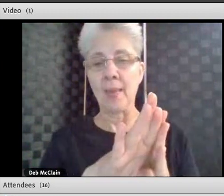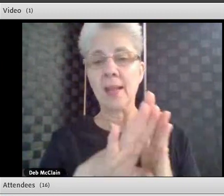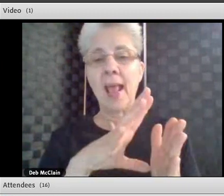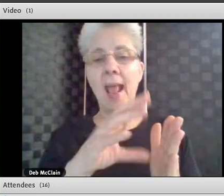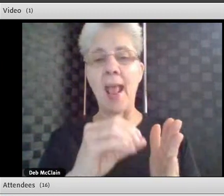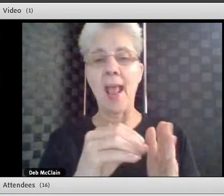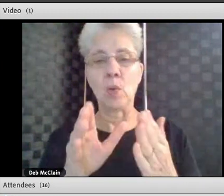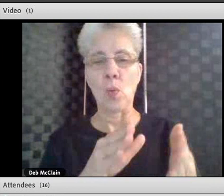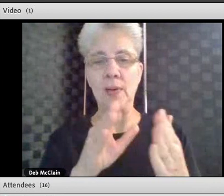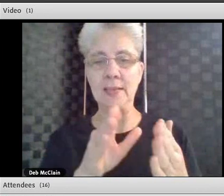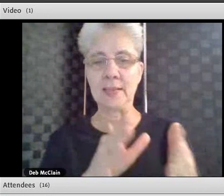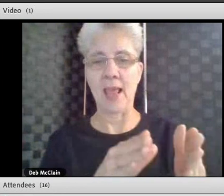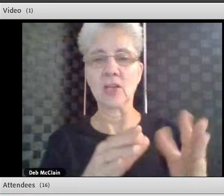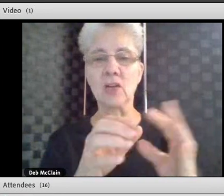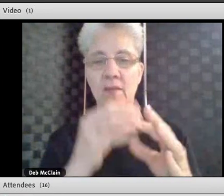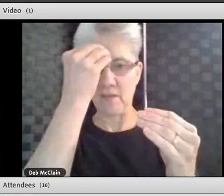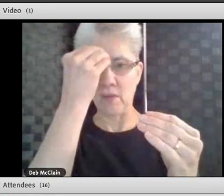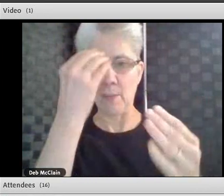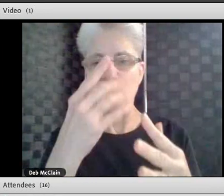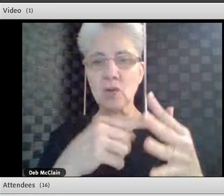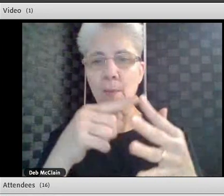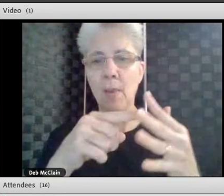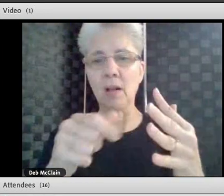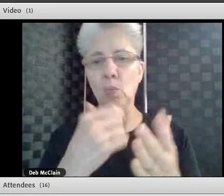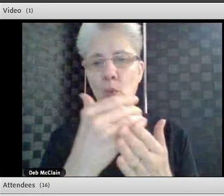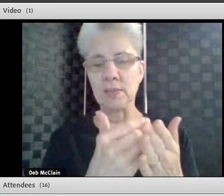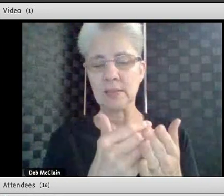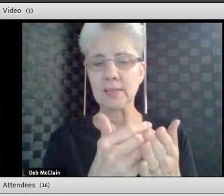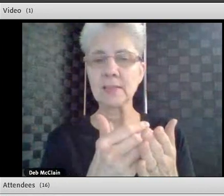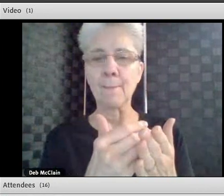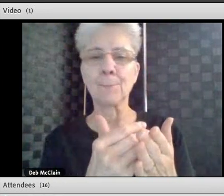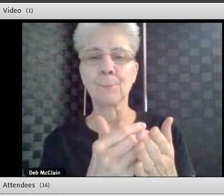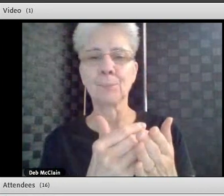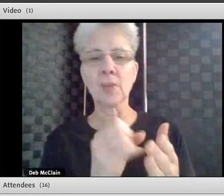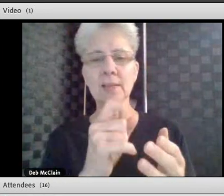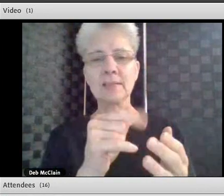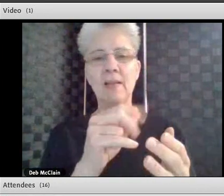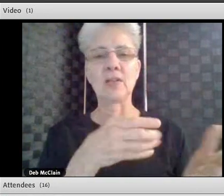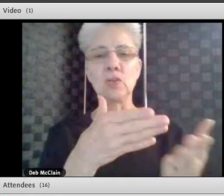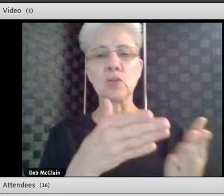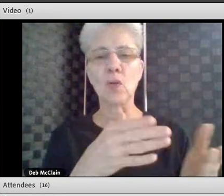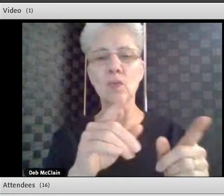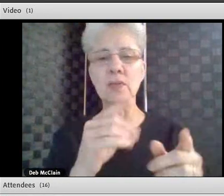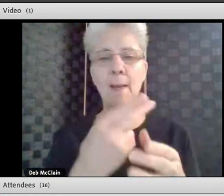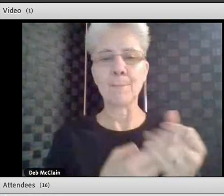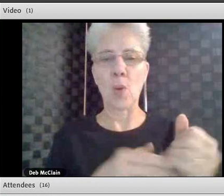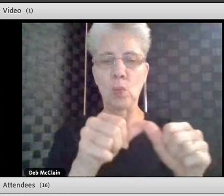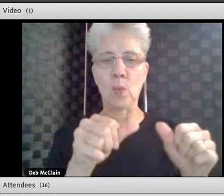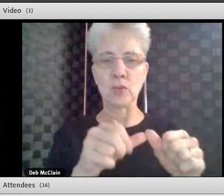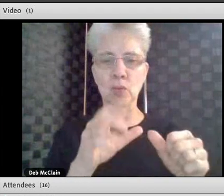of information among other courses. Stephanie serves on both regional and state library committees,